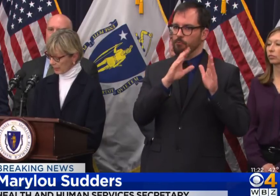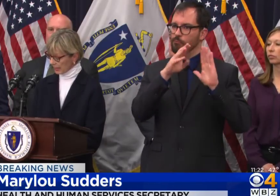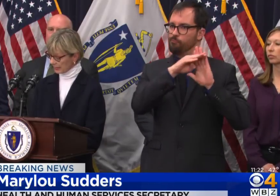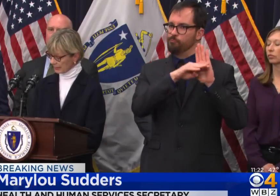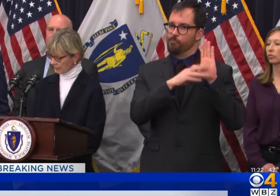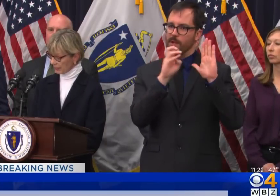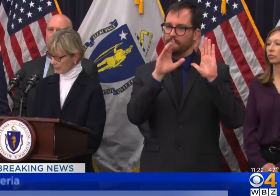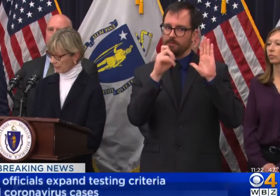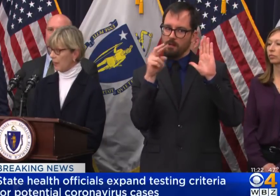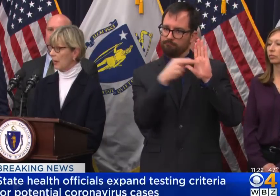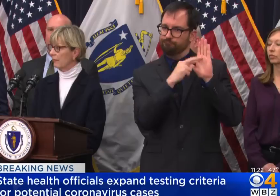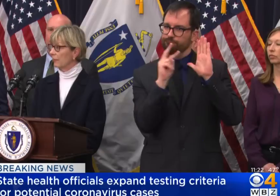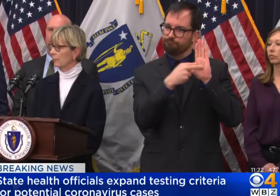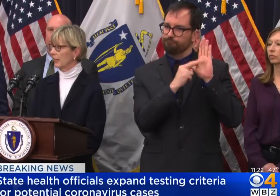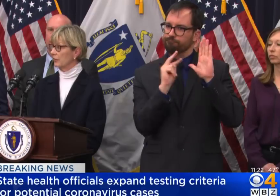UPDATES ON SELF QUARANTINING MONITORING DATA.